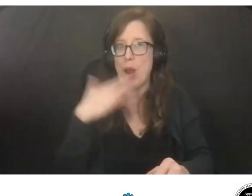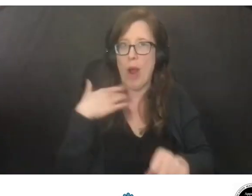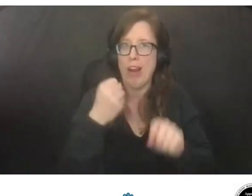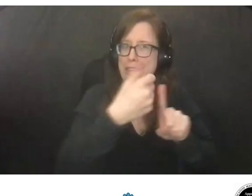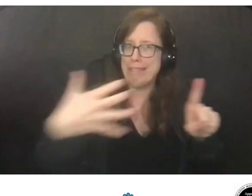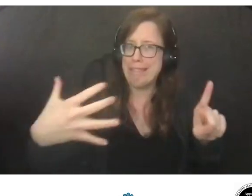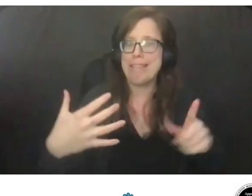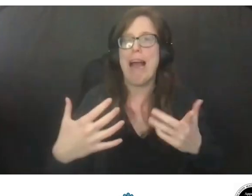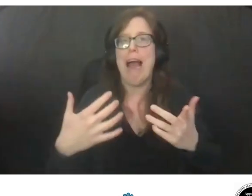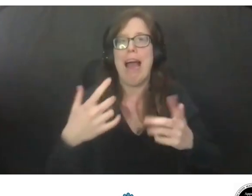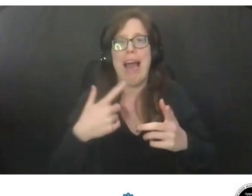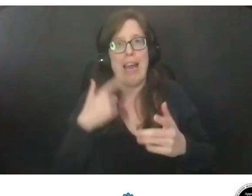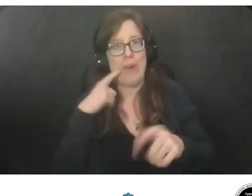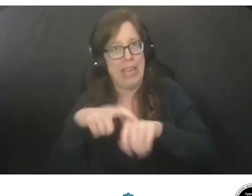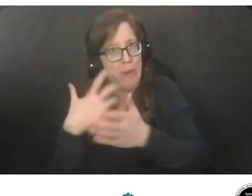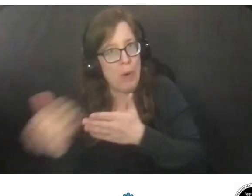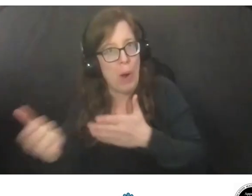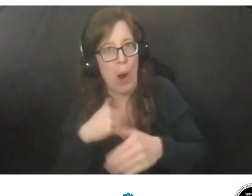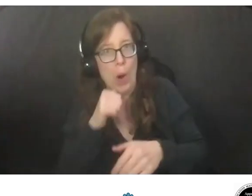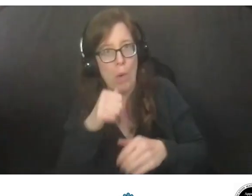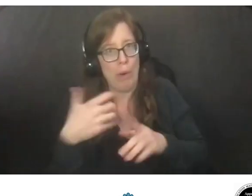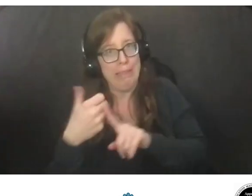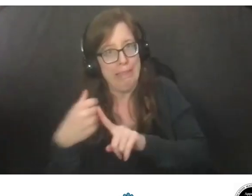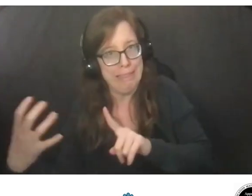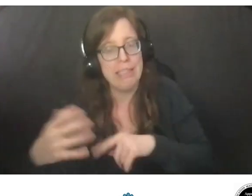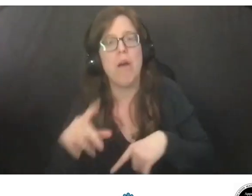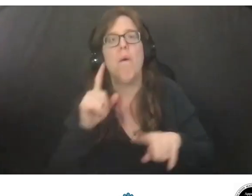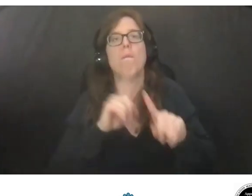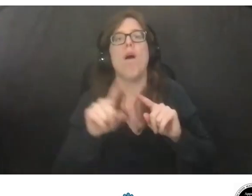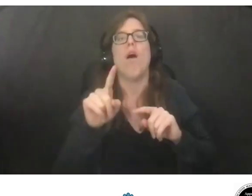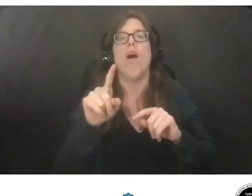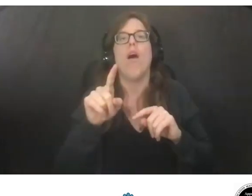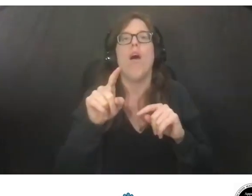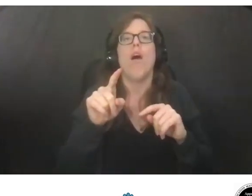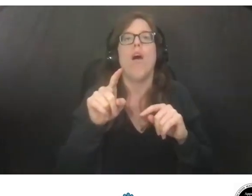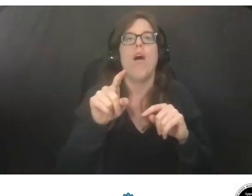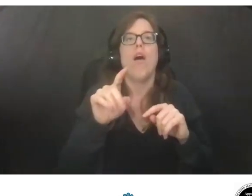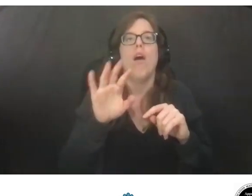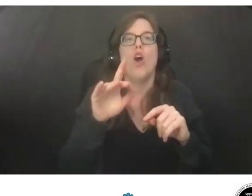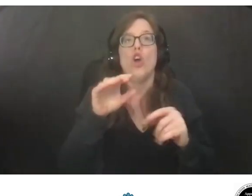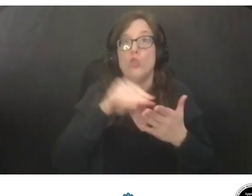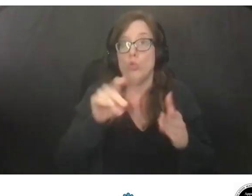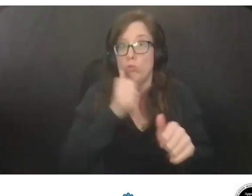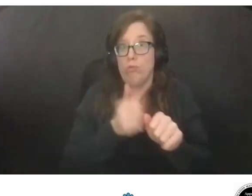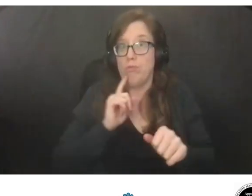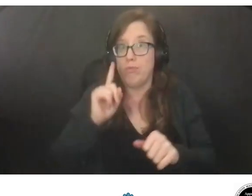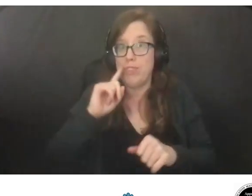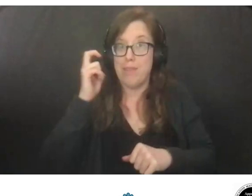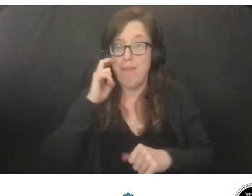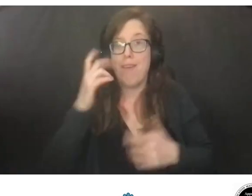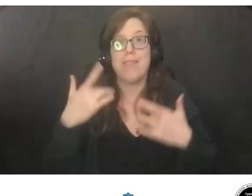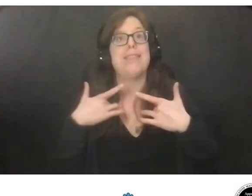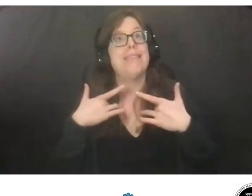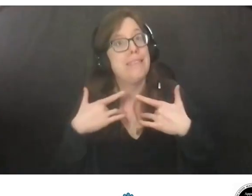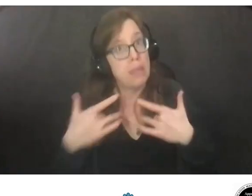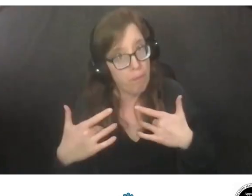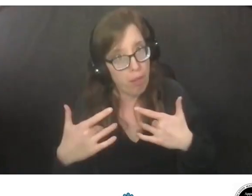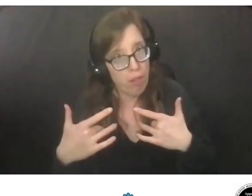stay on a long time, but we know that our students who are deafblind, in general, are